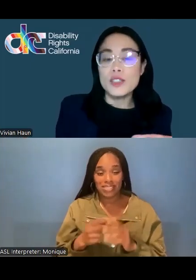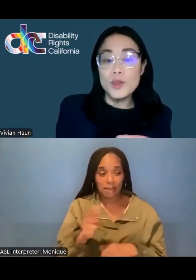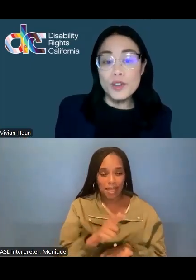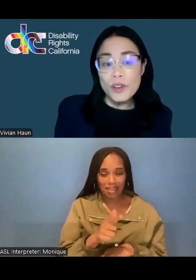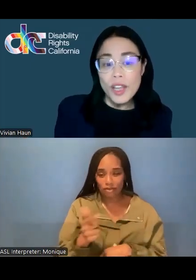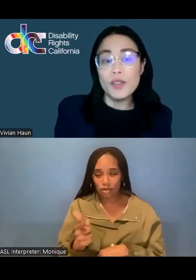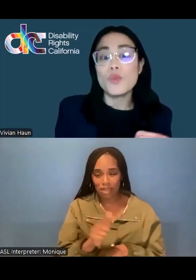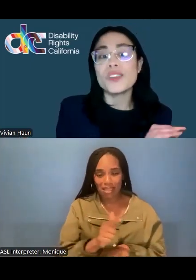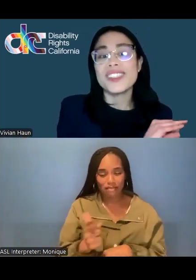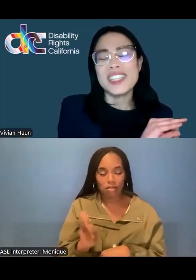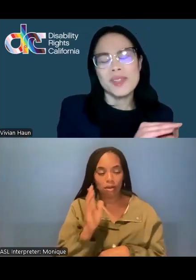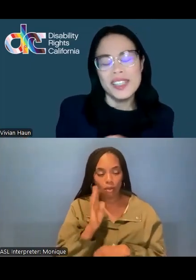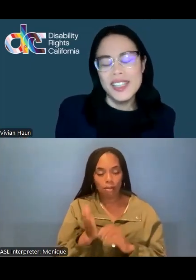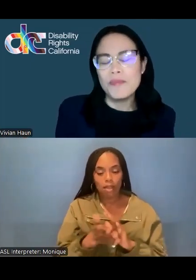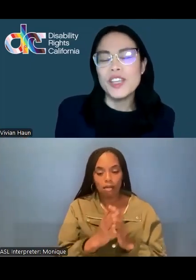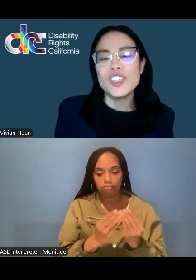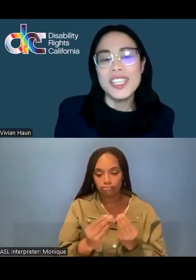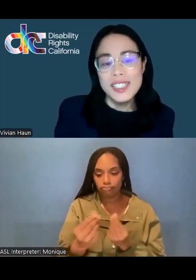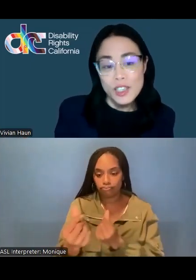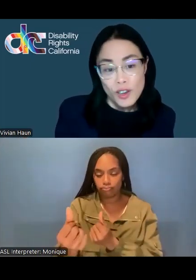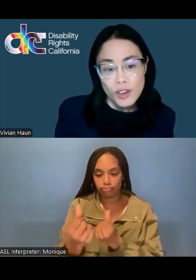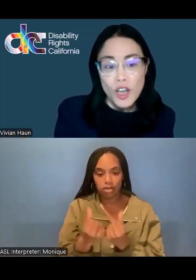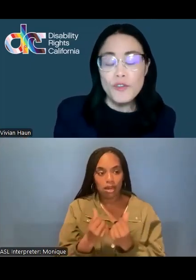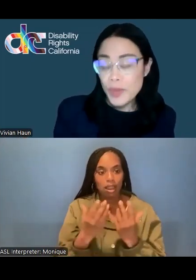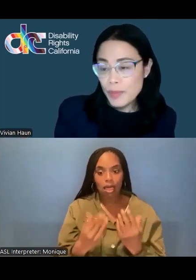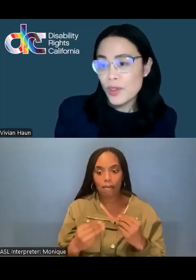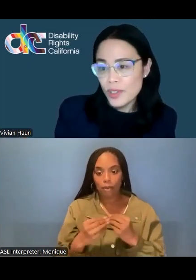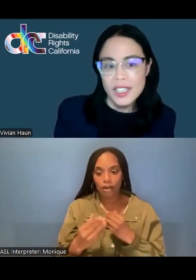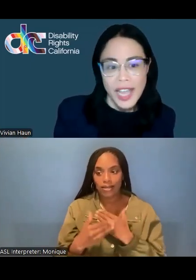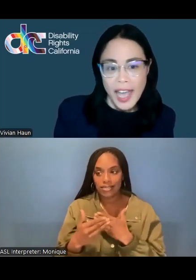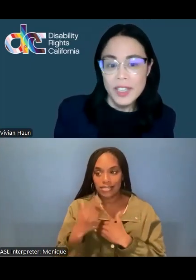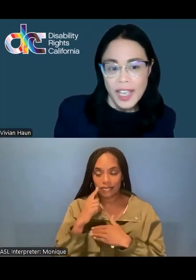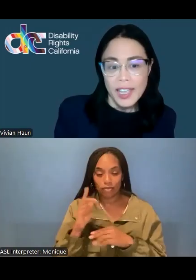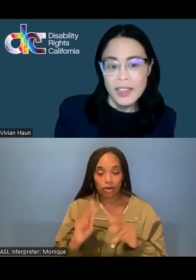smoother and more seamless, and much easier for people to navigate